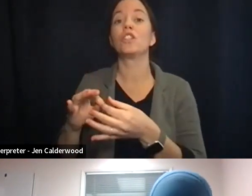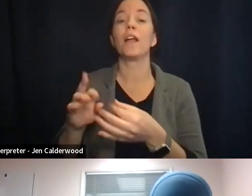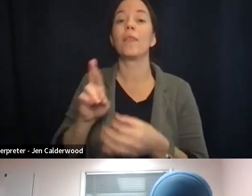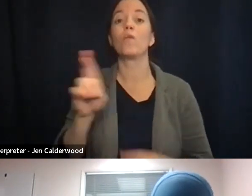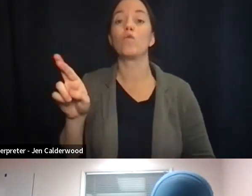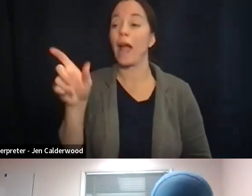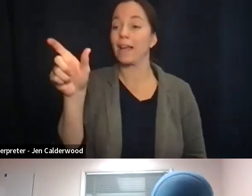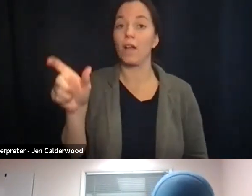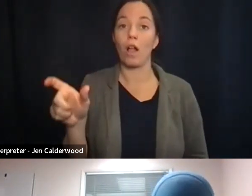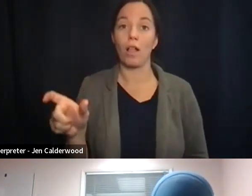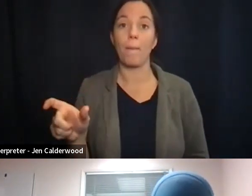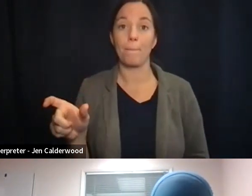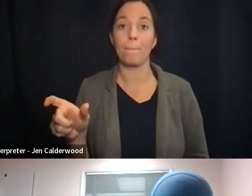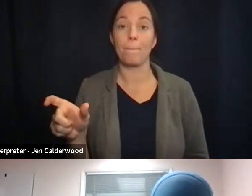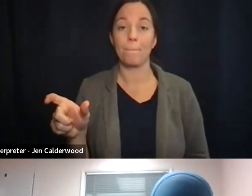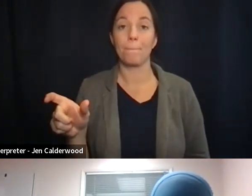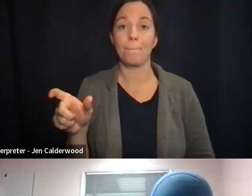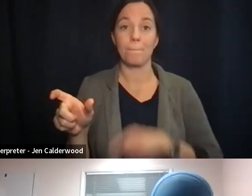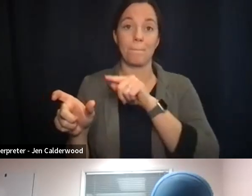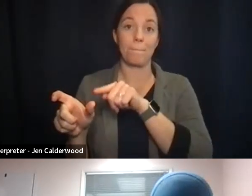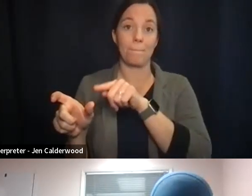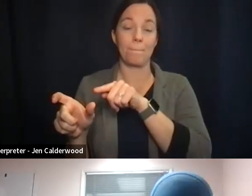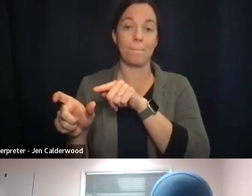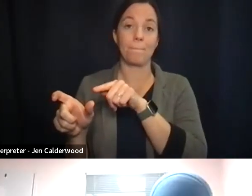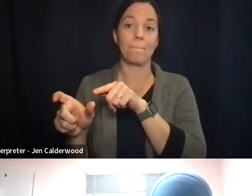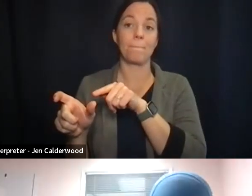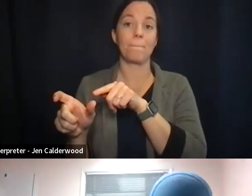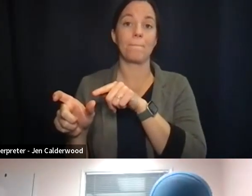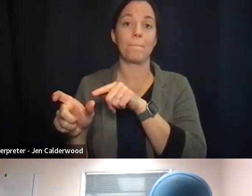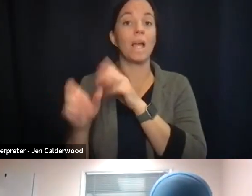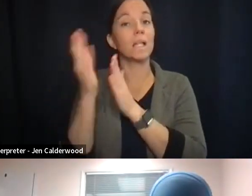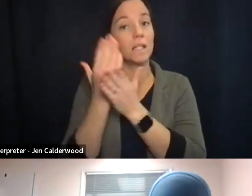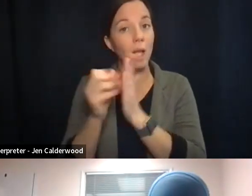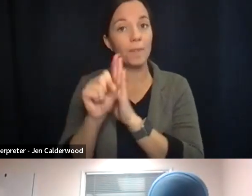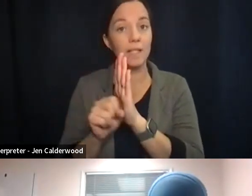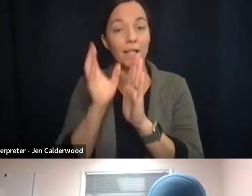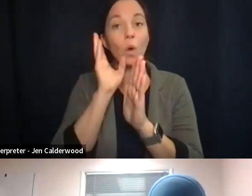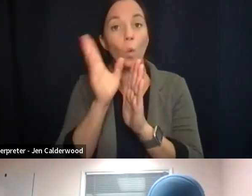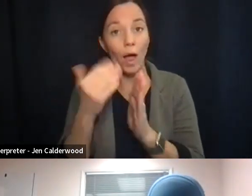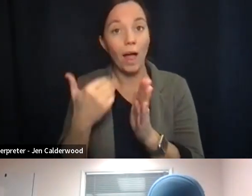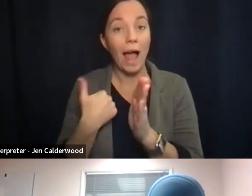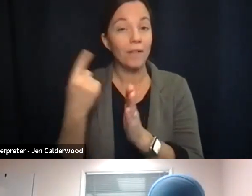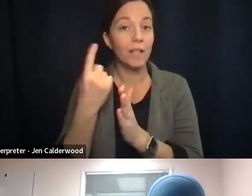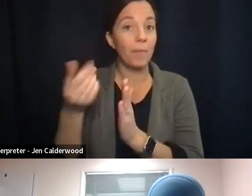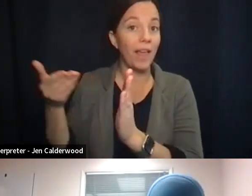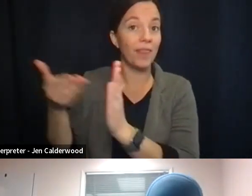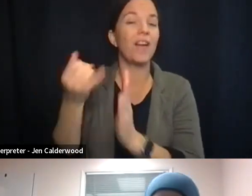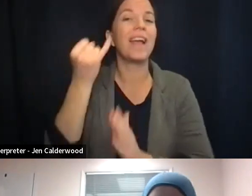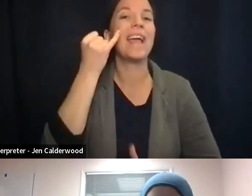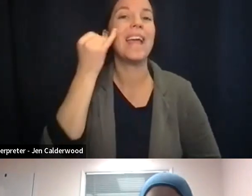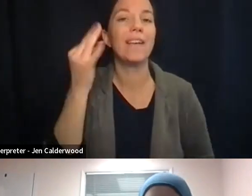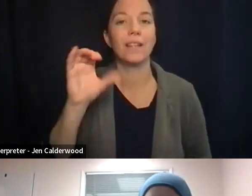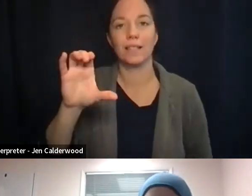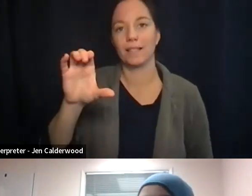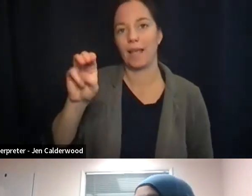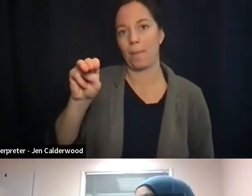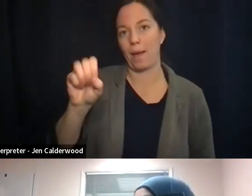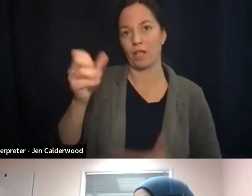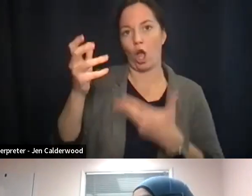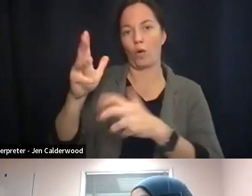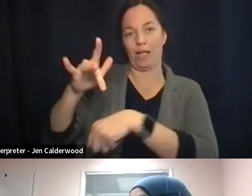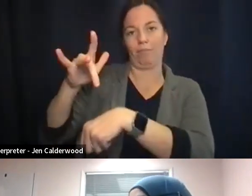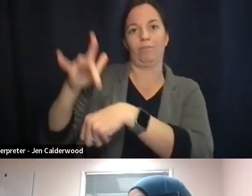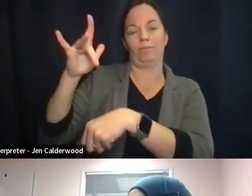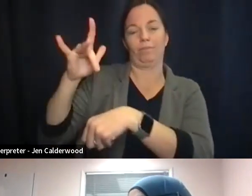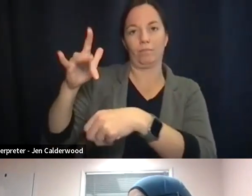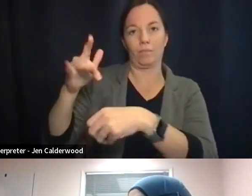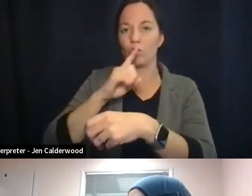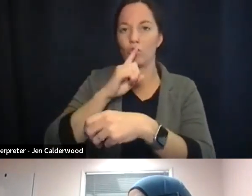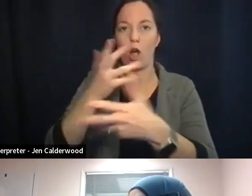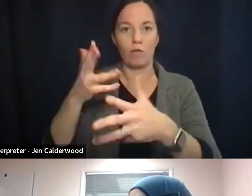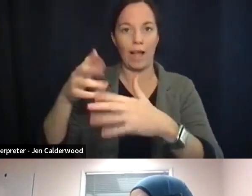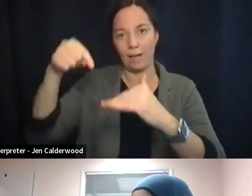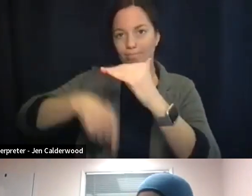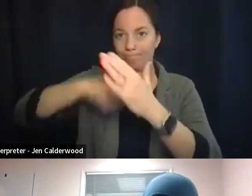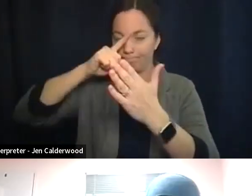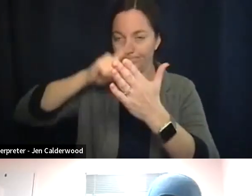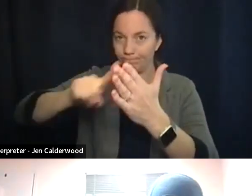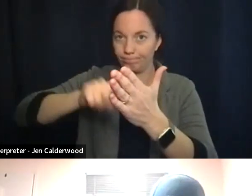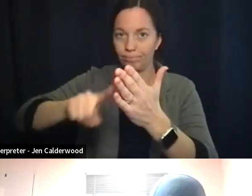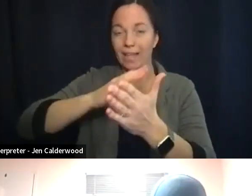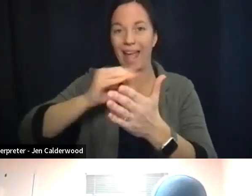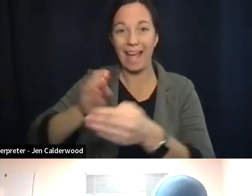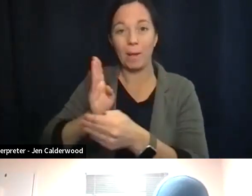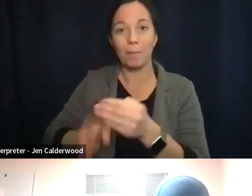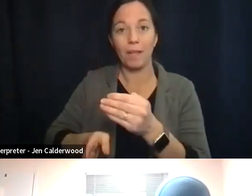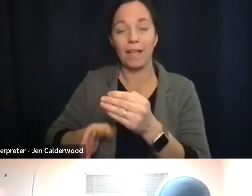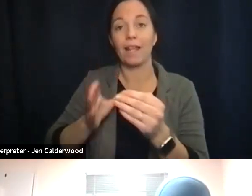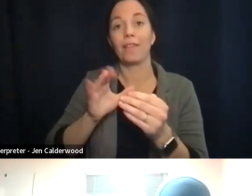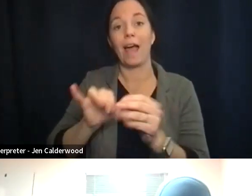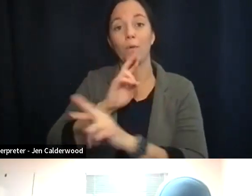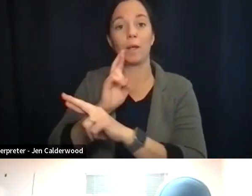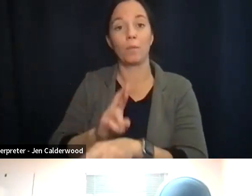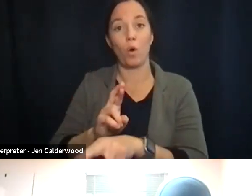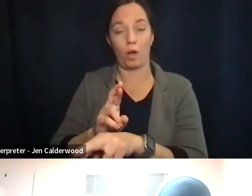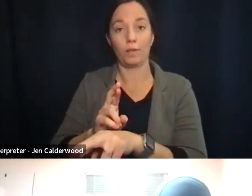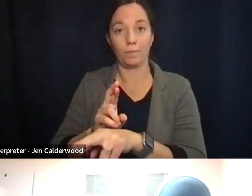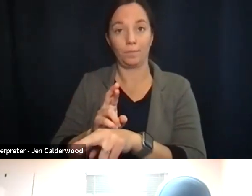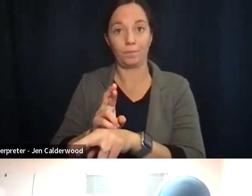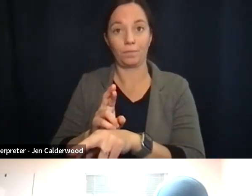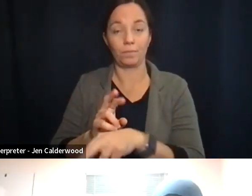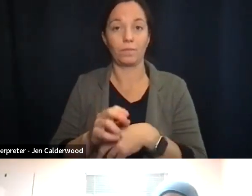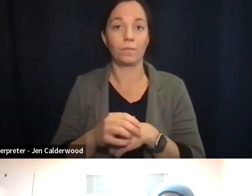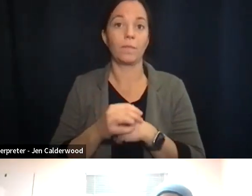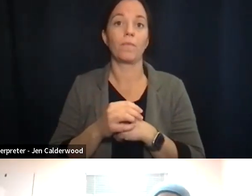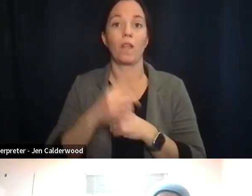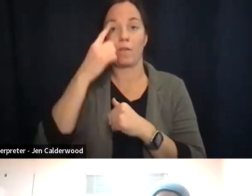And then the column that Sierra mentioned, the one for this to the right sort of that third from the left over column.